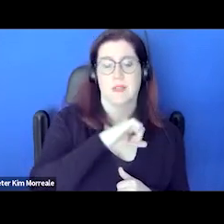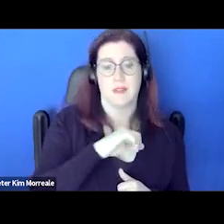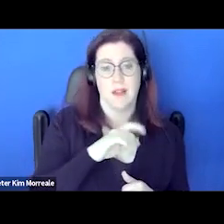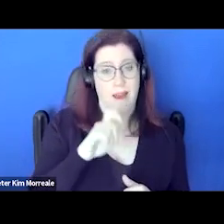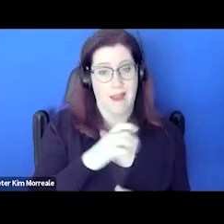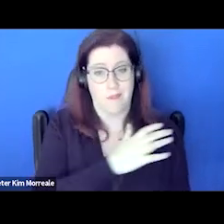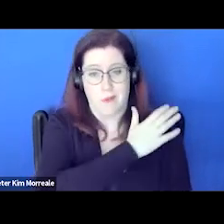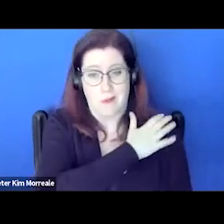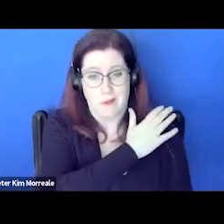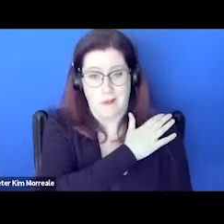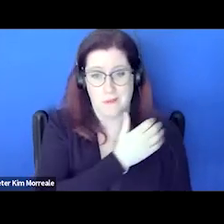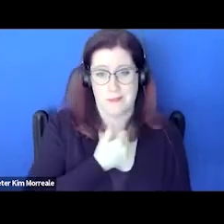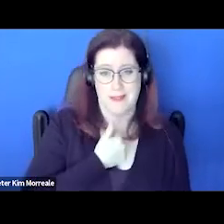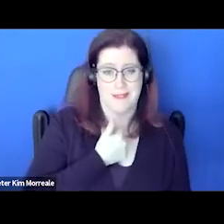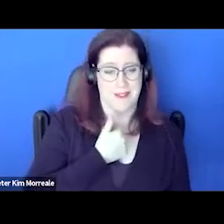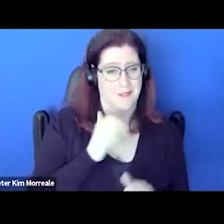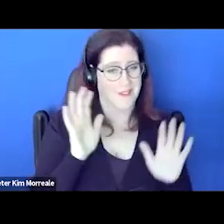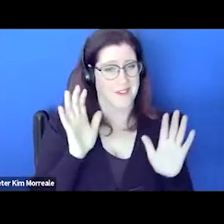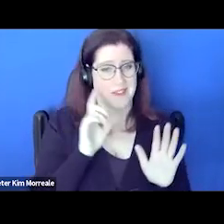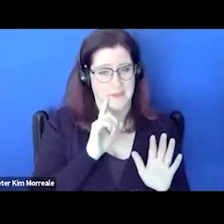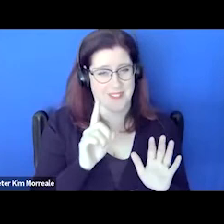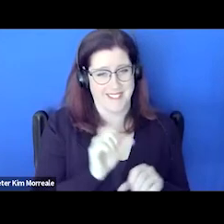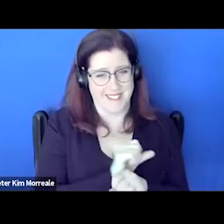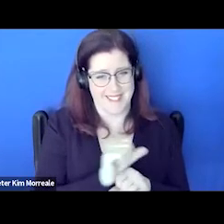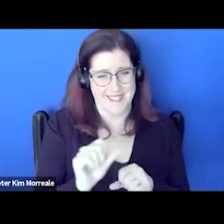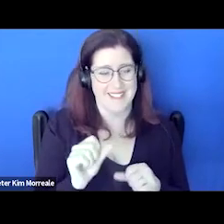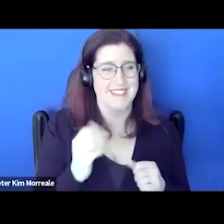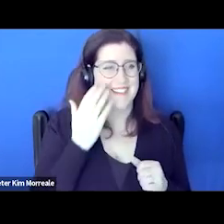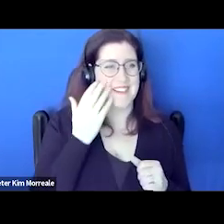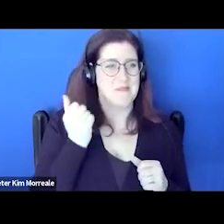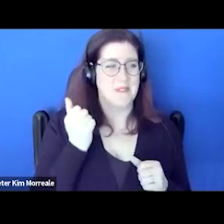because that was a lot of inquiry and a lot of research.